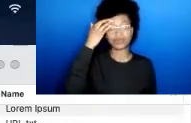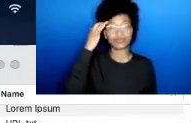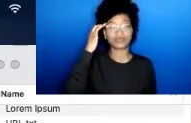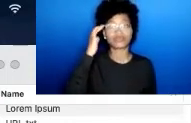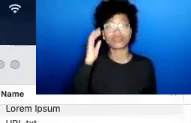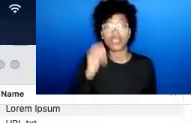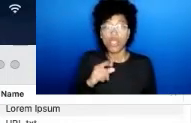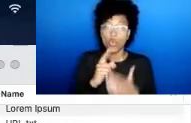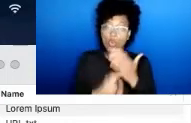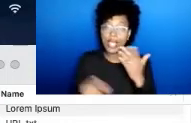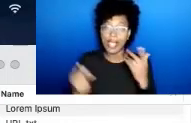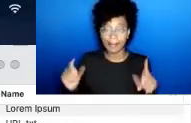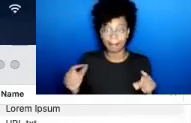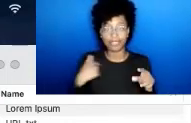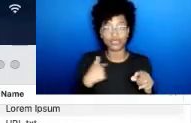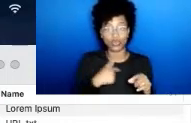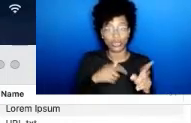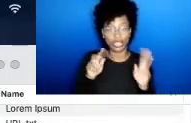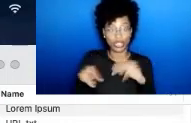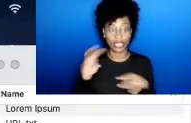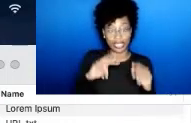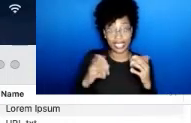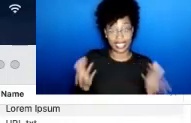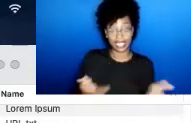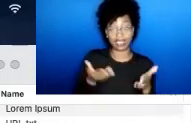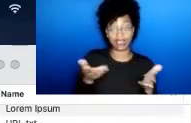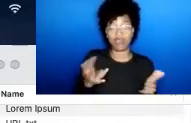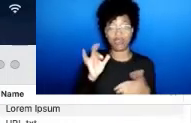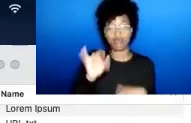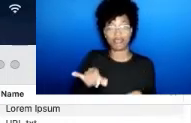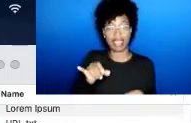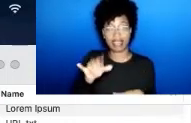here is that when we are looking at it here, the image that you loaded has been cropped